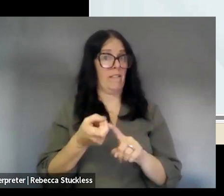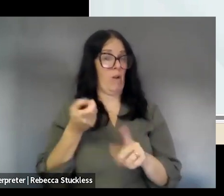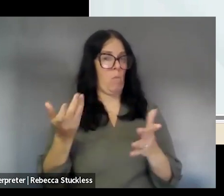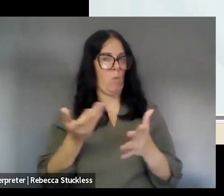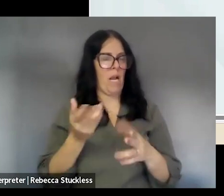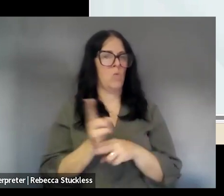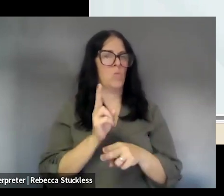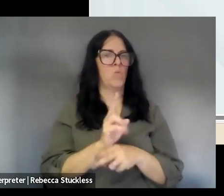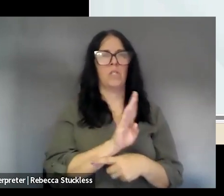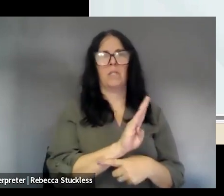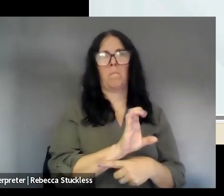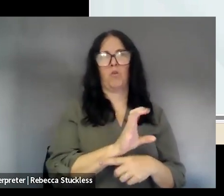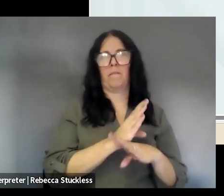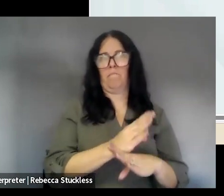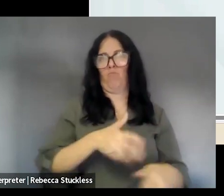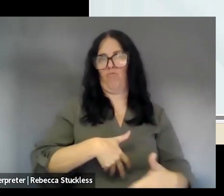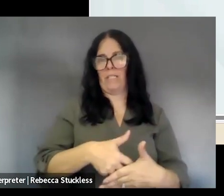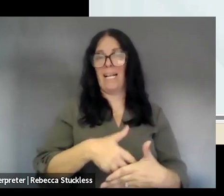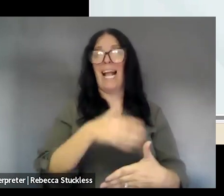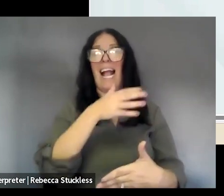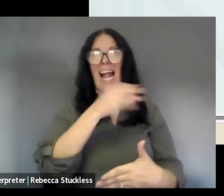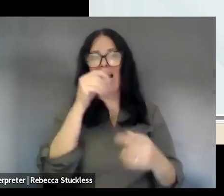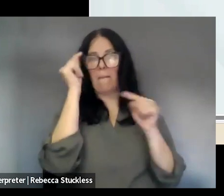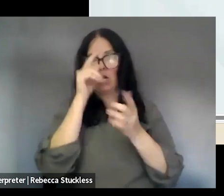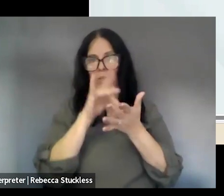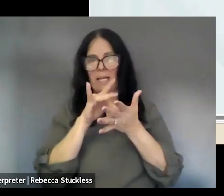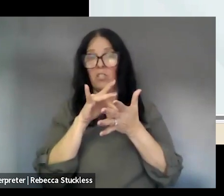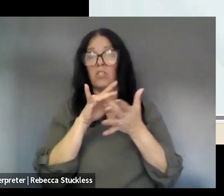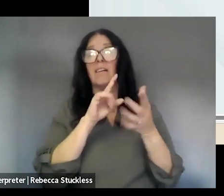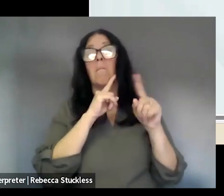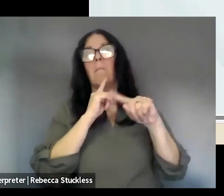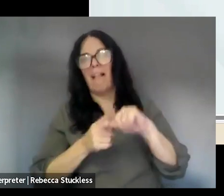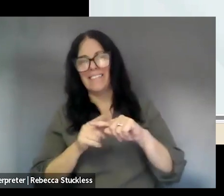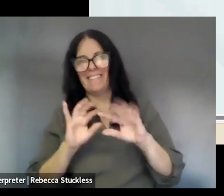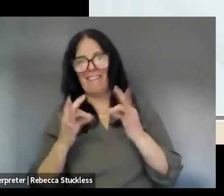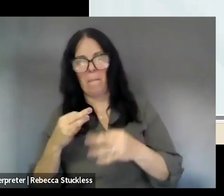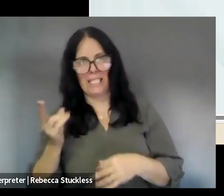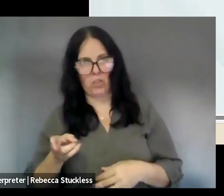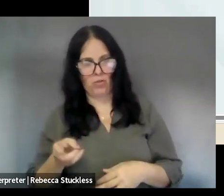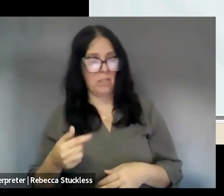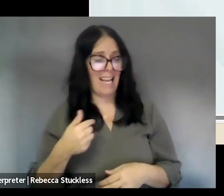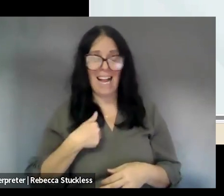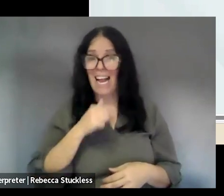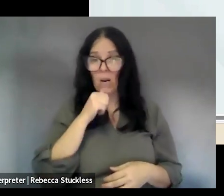combined with family history. I don't have high blood pressure, I actually have really low blood